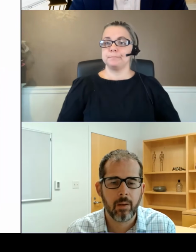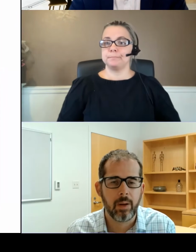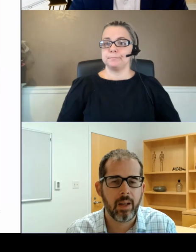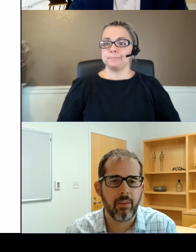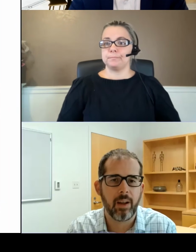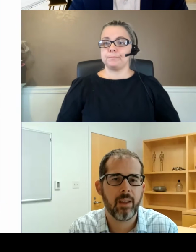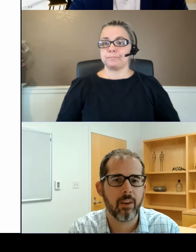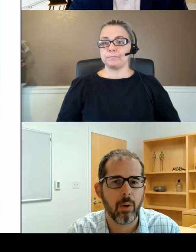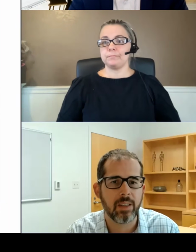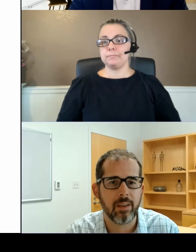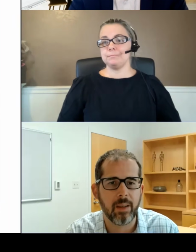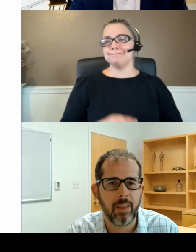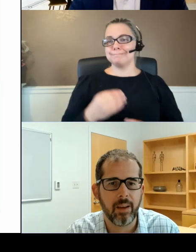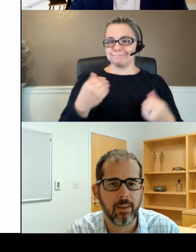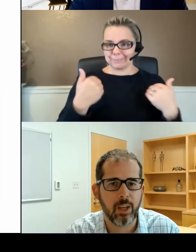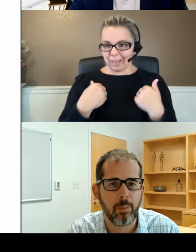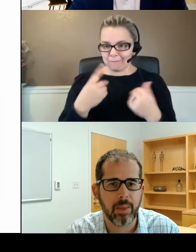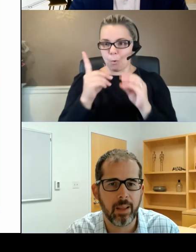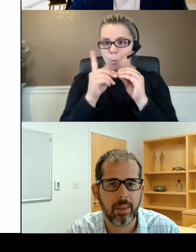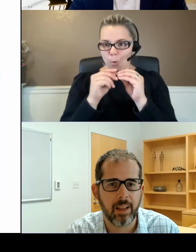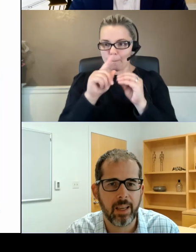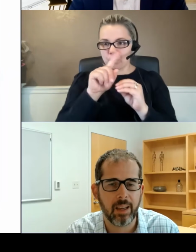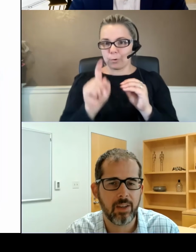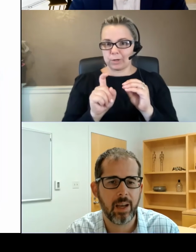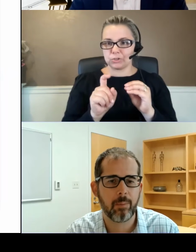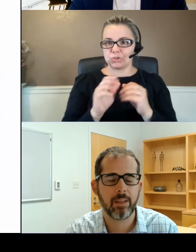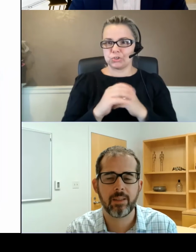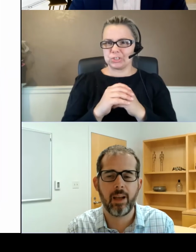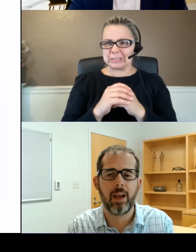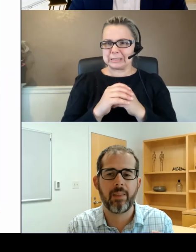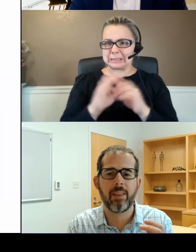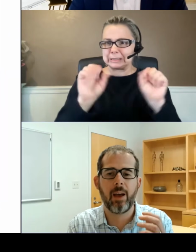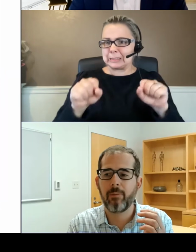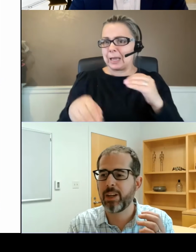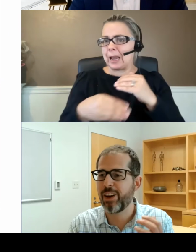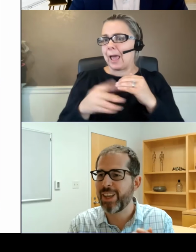[Jonathan]: We did have another question that, can you put that link in chat please? I have been